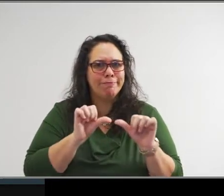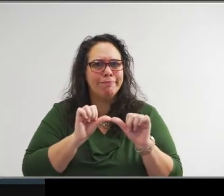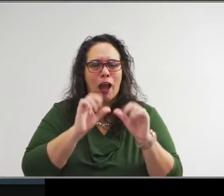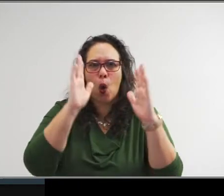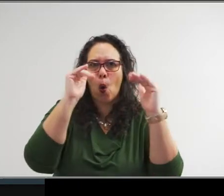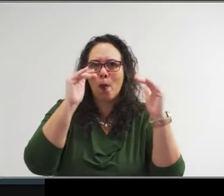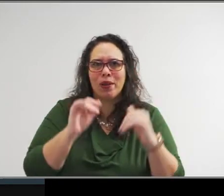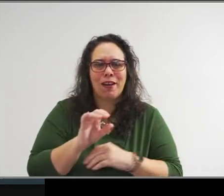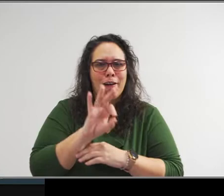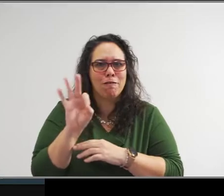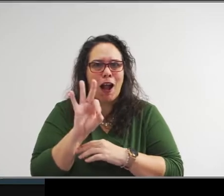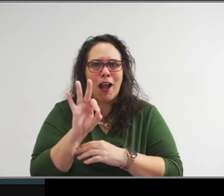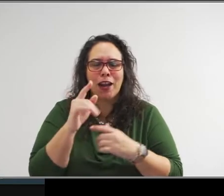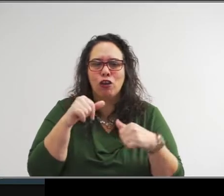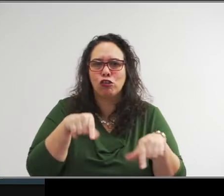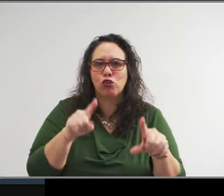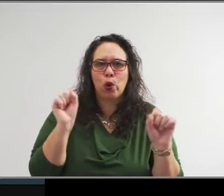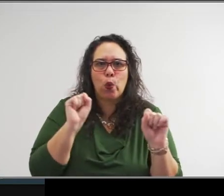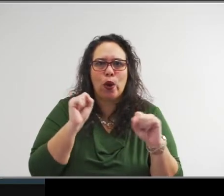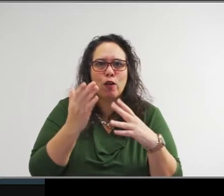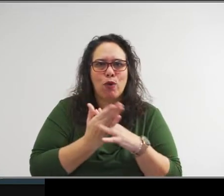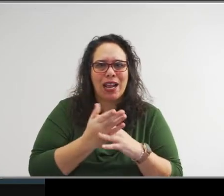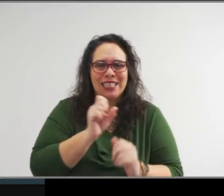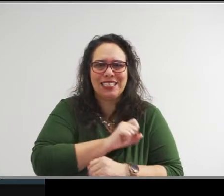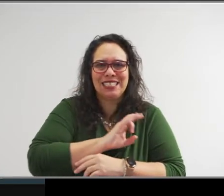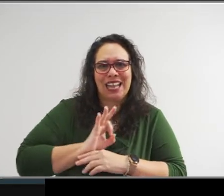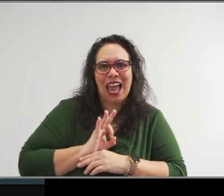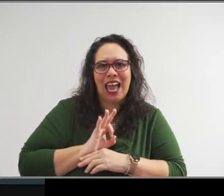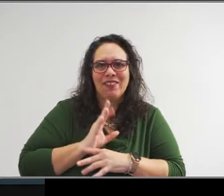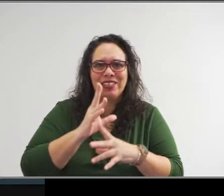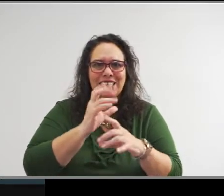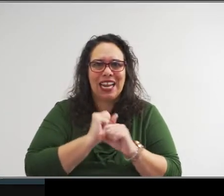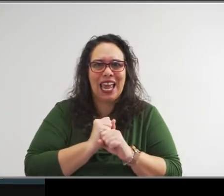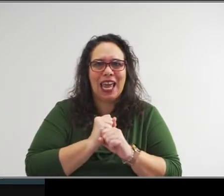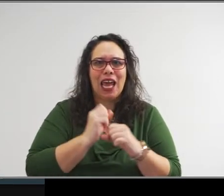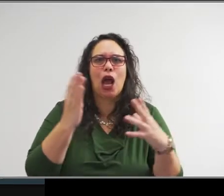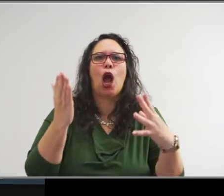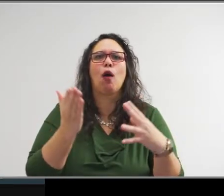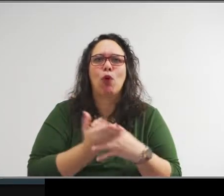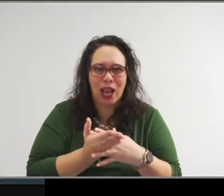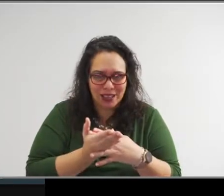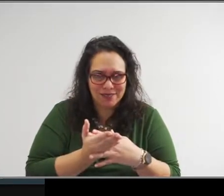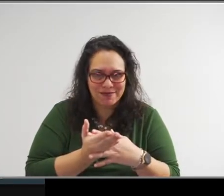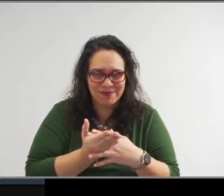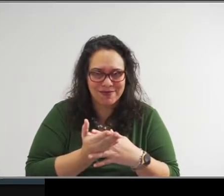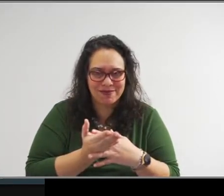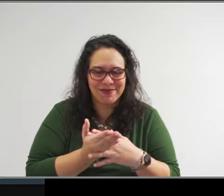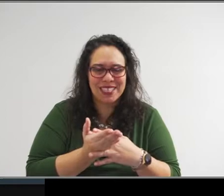or during winter break that staff is gonna get a little bit of a break that there may be one weekend